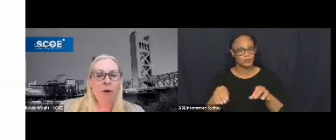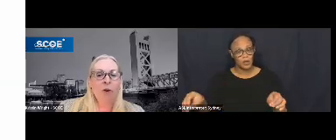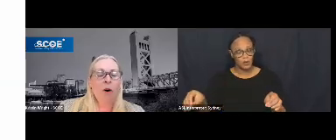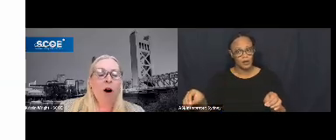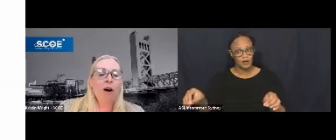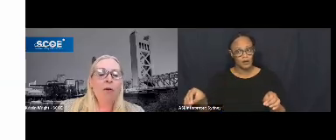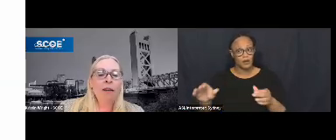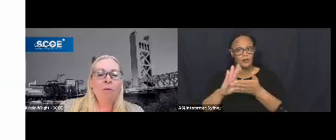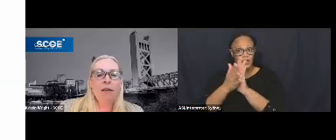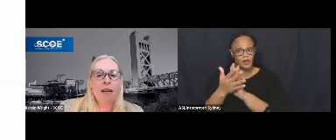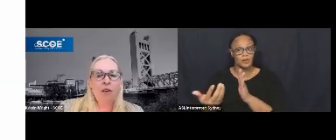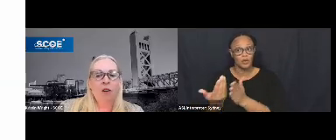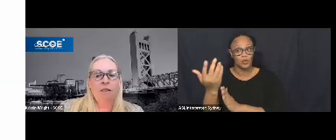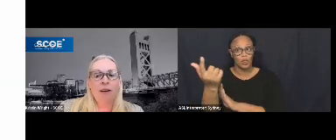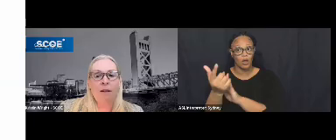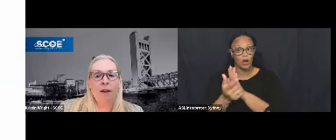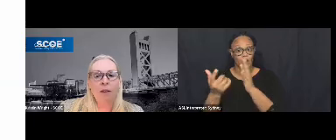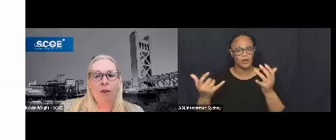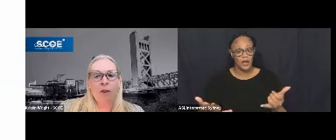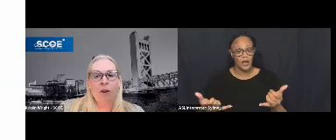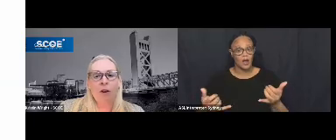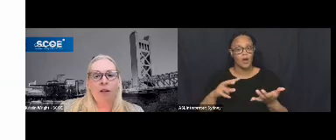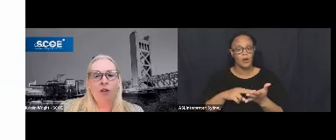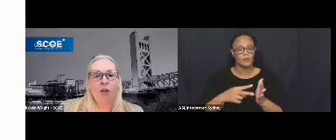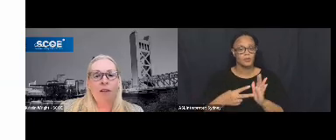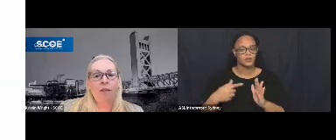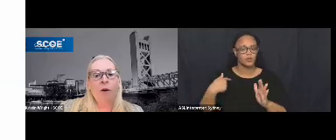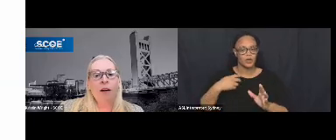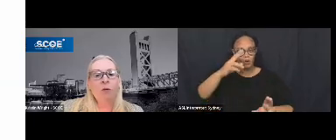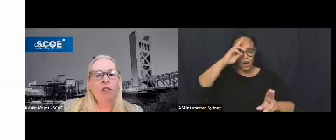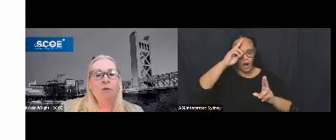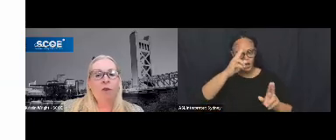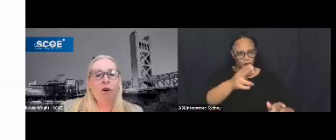route, but that we're honoring the potential of every learner and ensuring that graduation